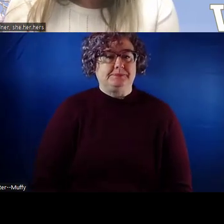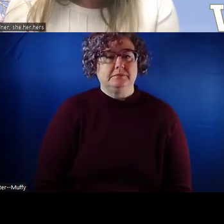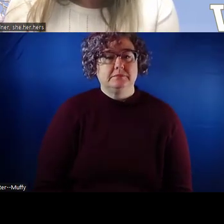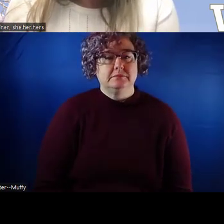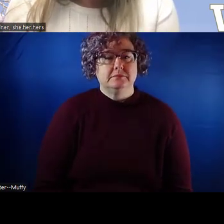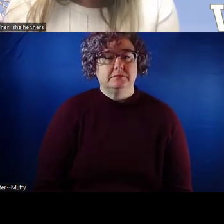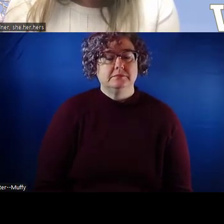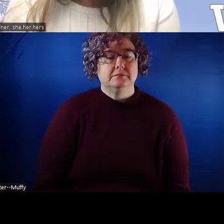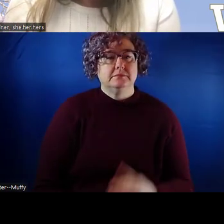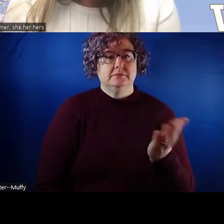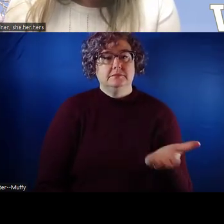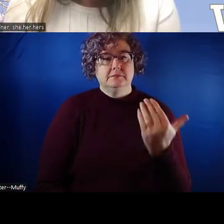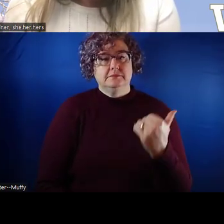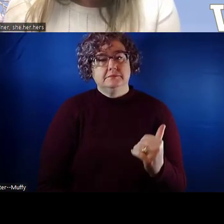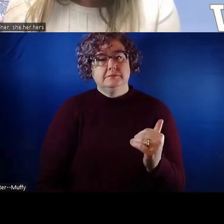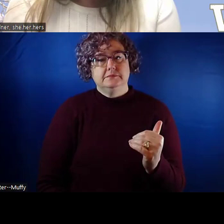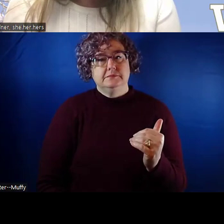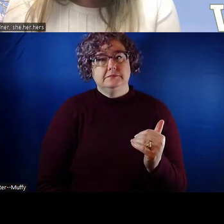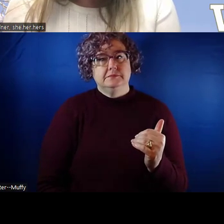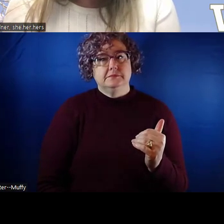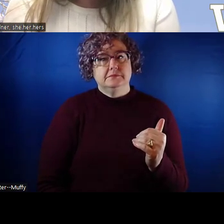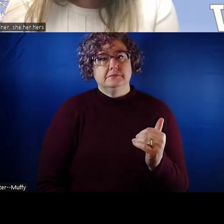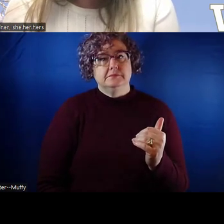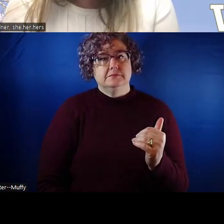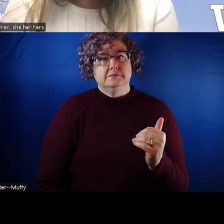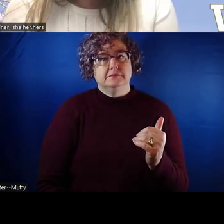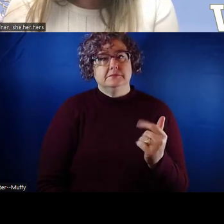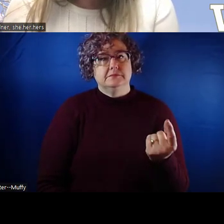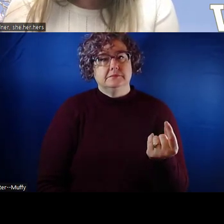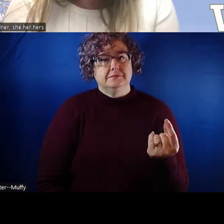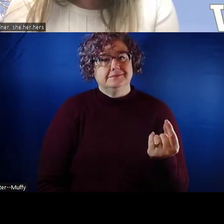Then the next thing I did was to...